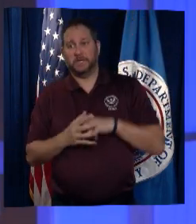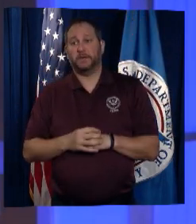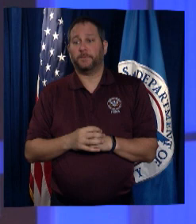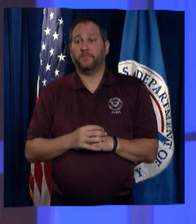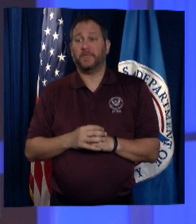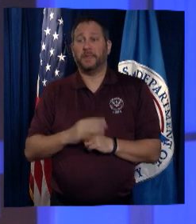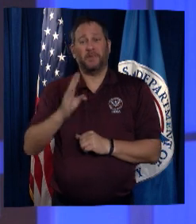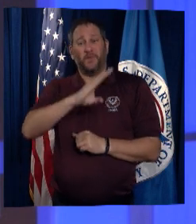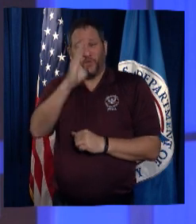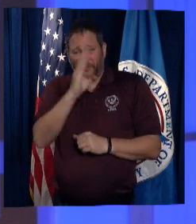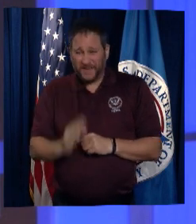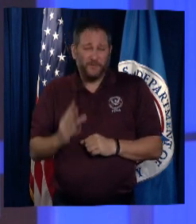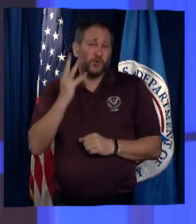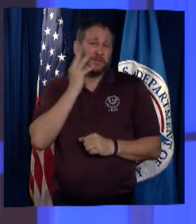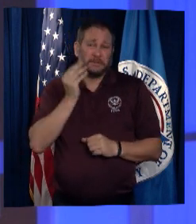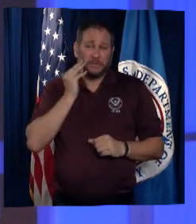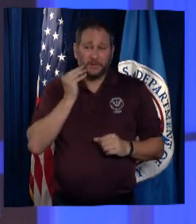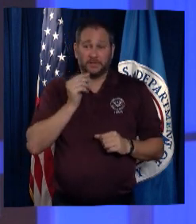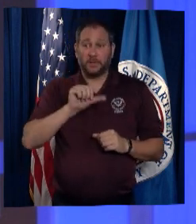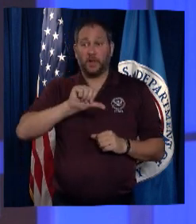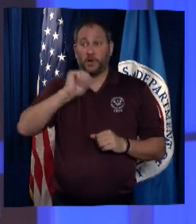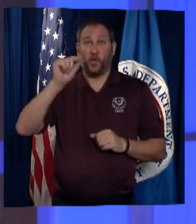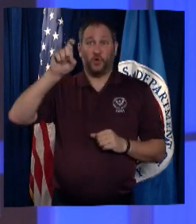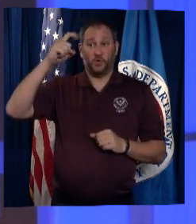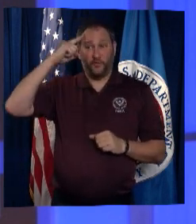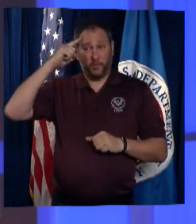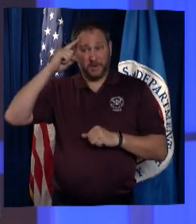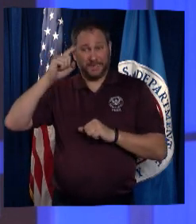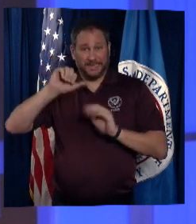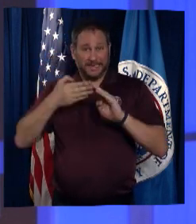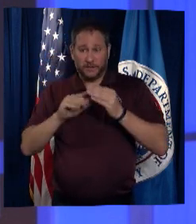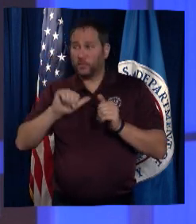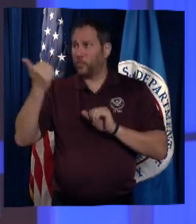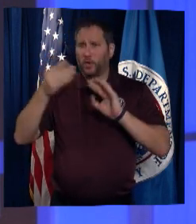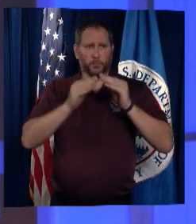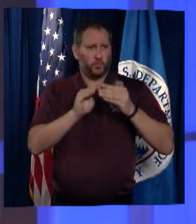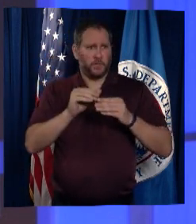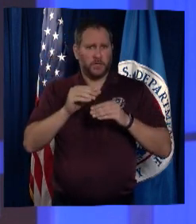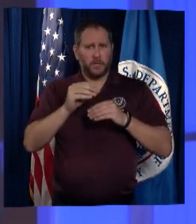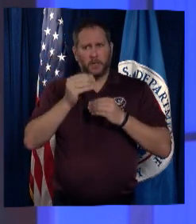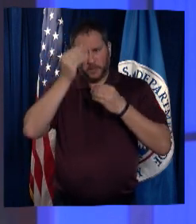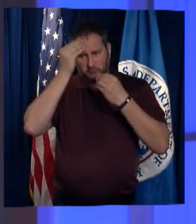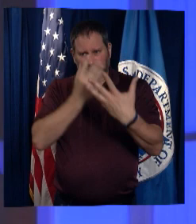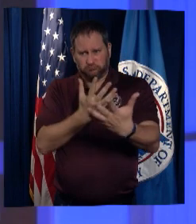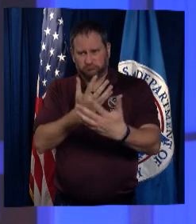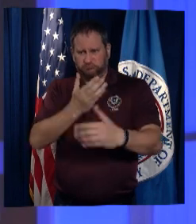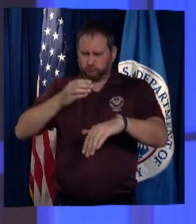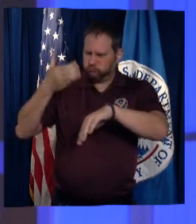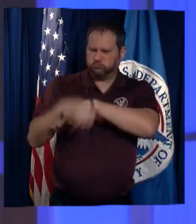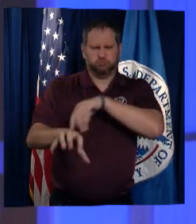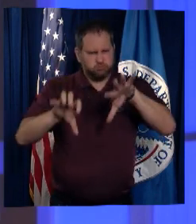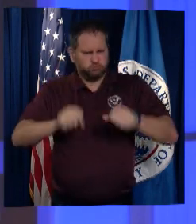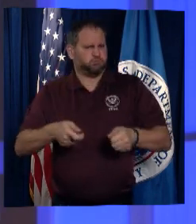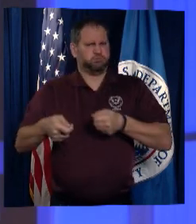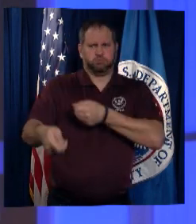you, by leveraging money, data, or the color of law. Any hands? No? That's a